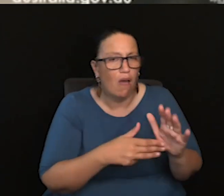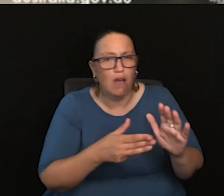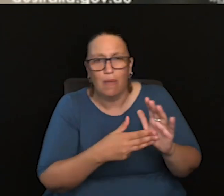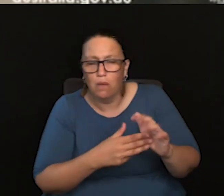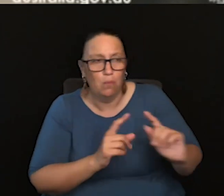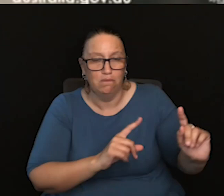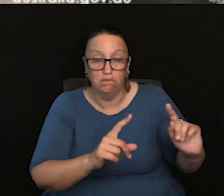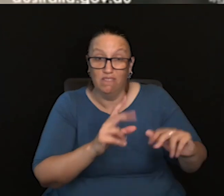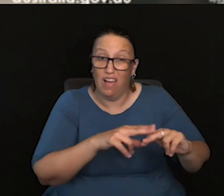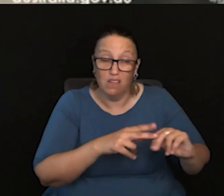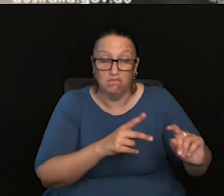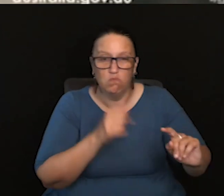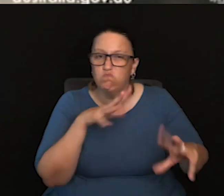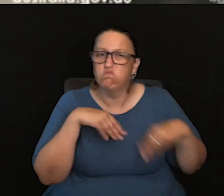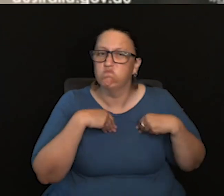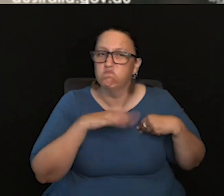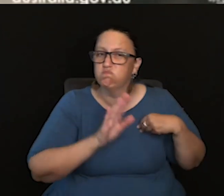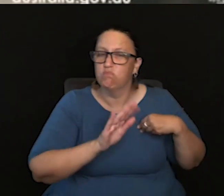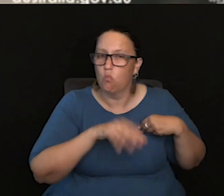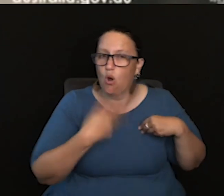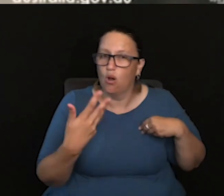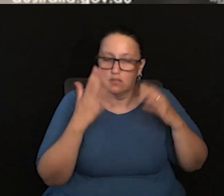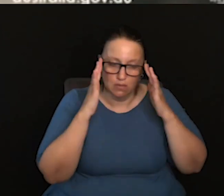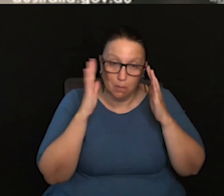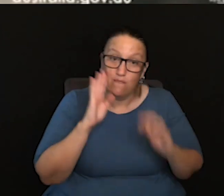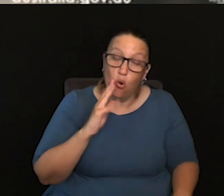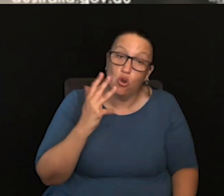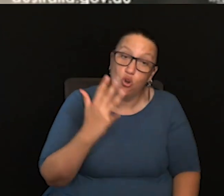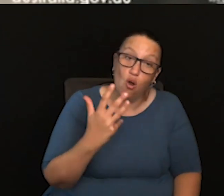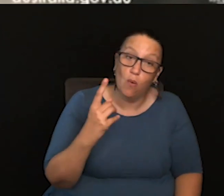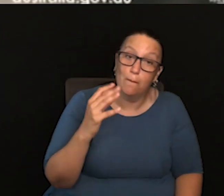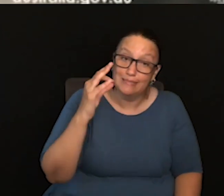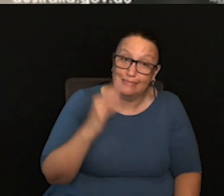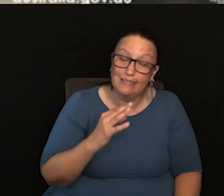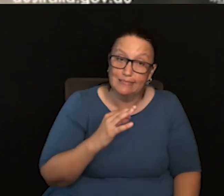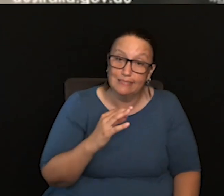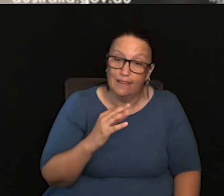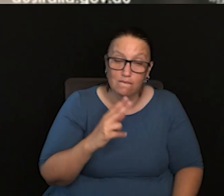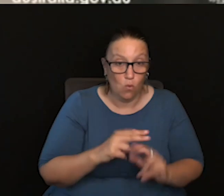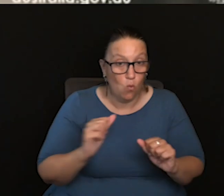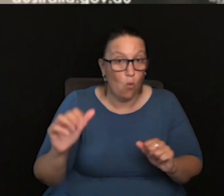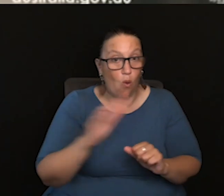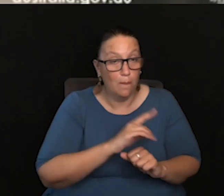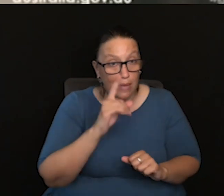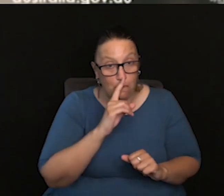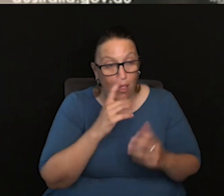as opposed to the population of 95.5% who have been vaccinated.